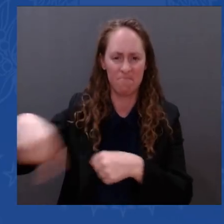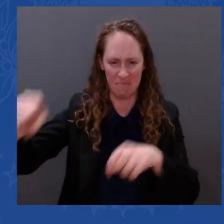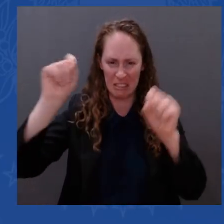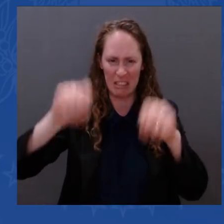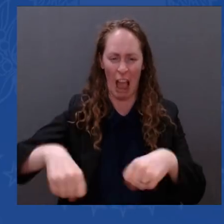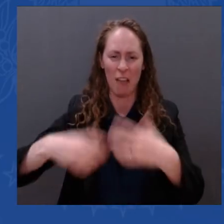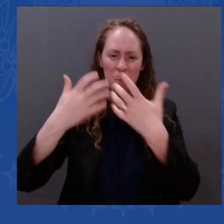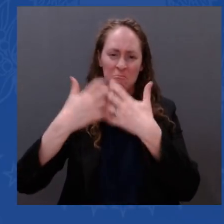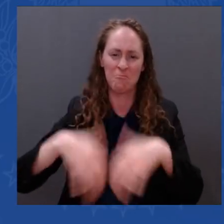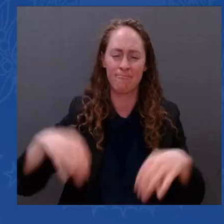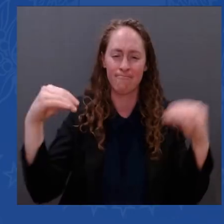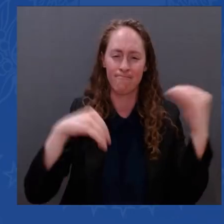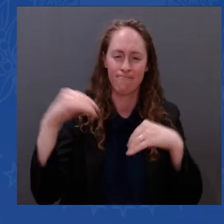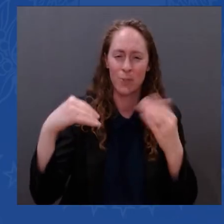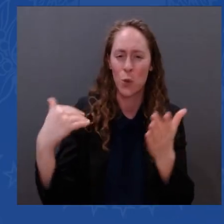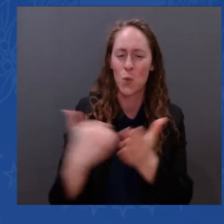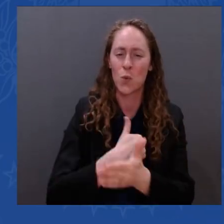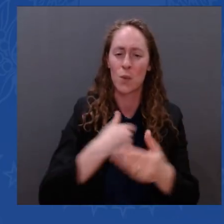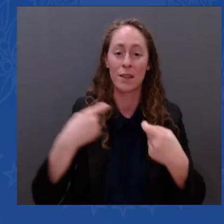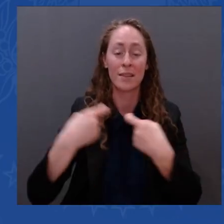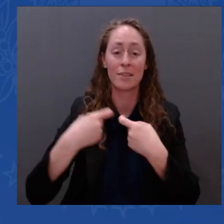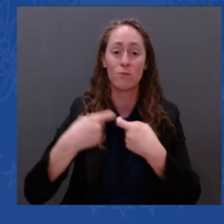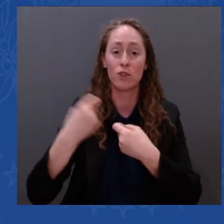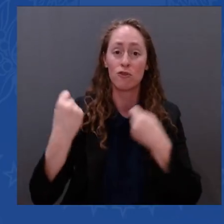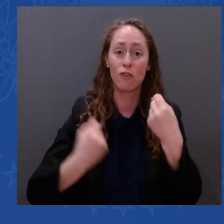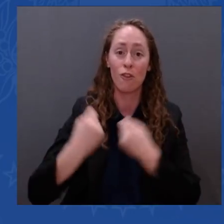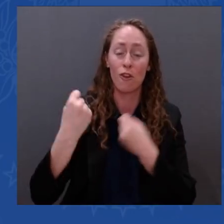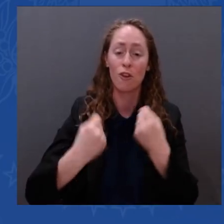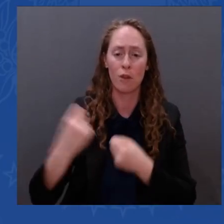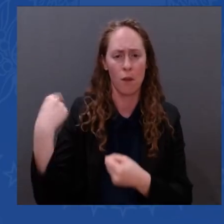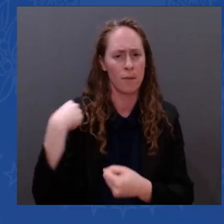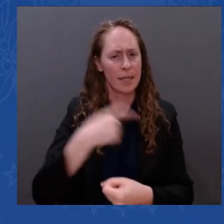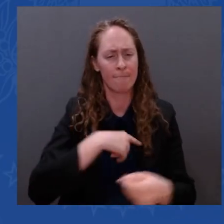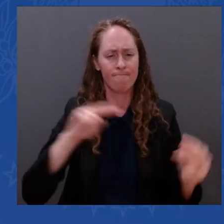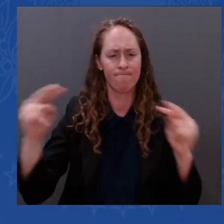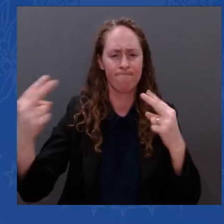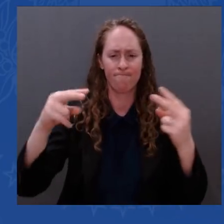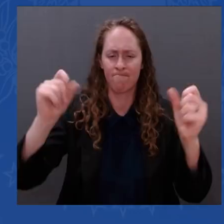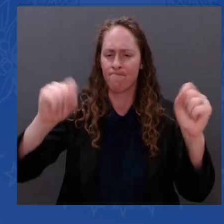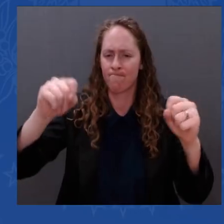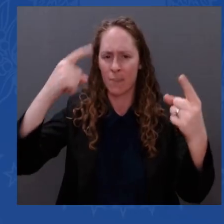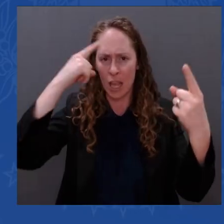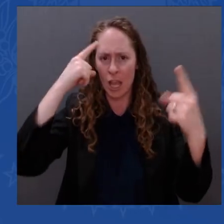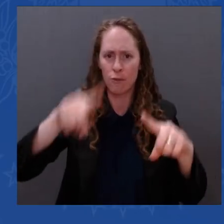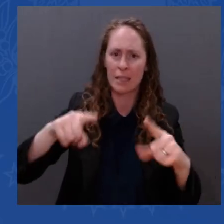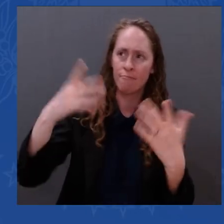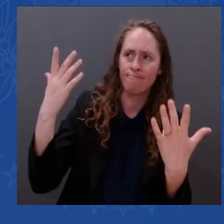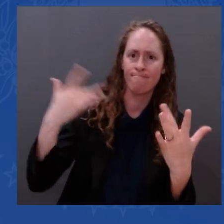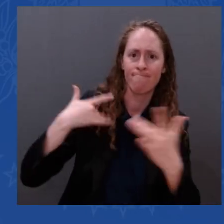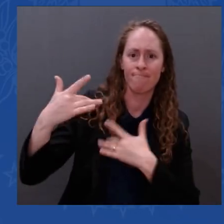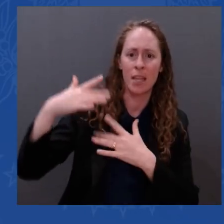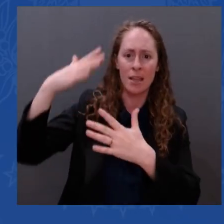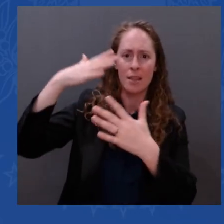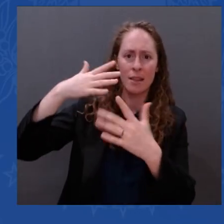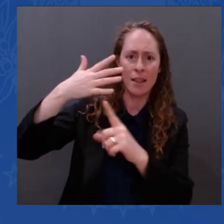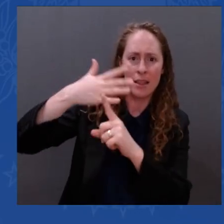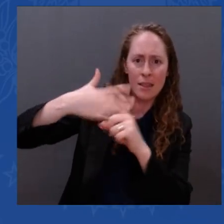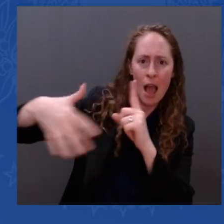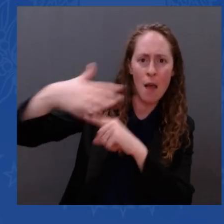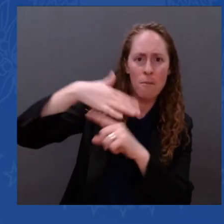but they're also good for jobs, and they're good for business. Hyundai and any company investing in the United States